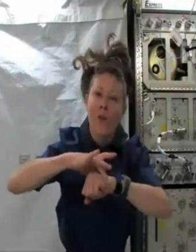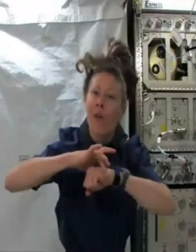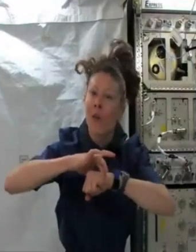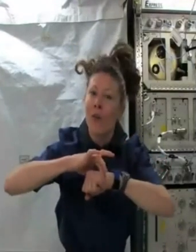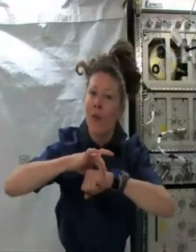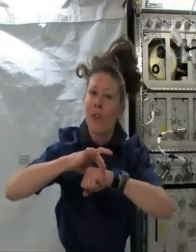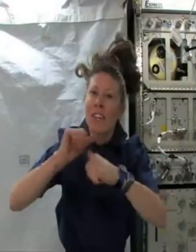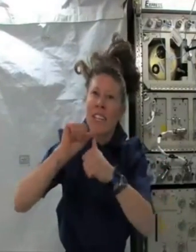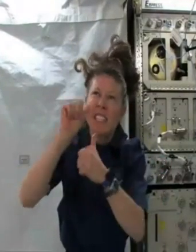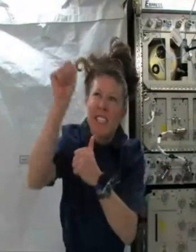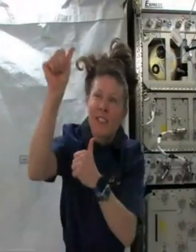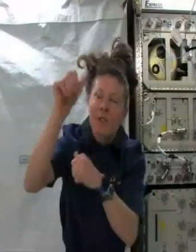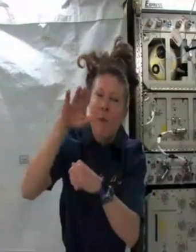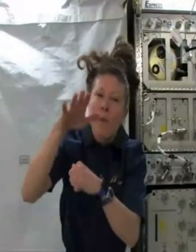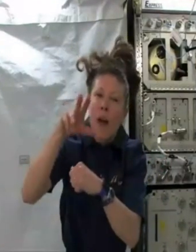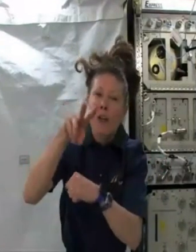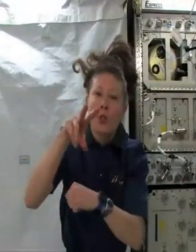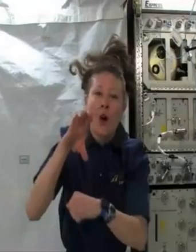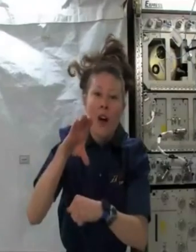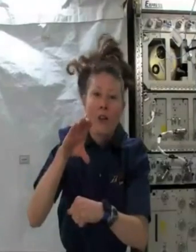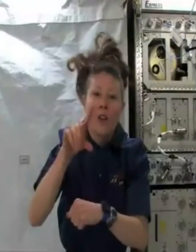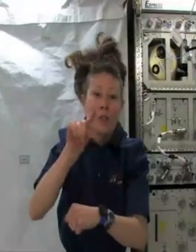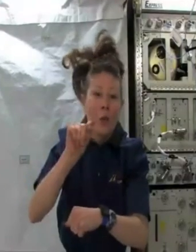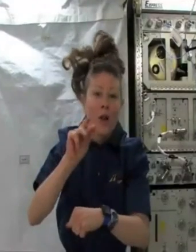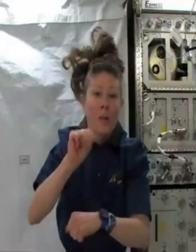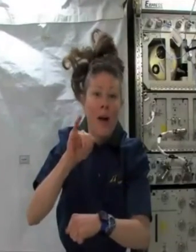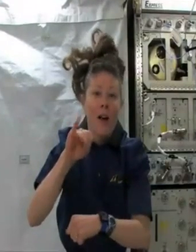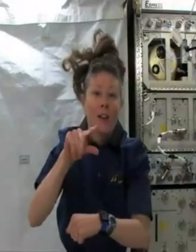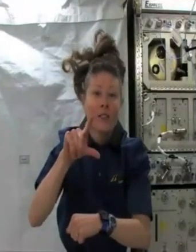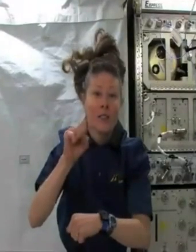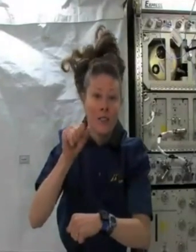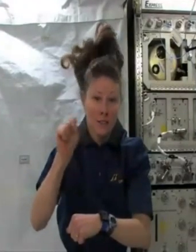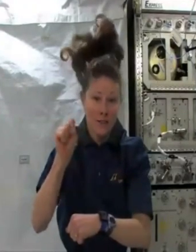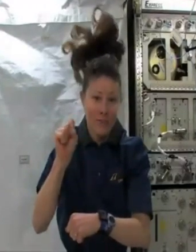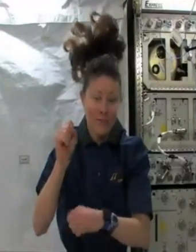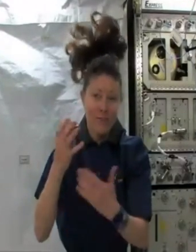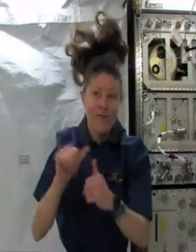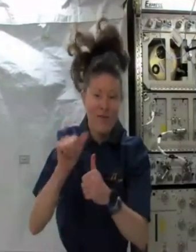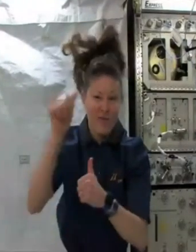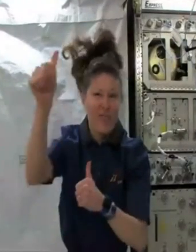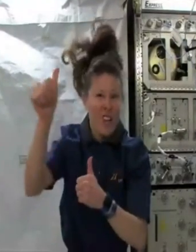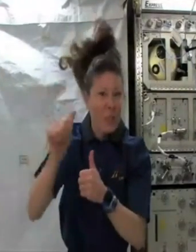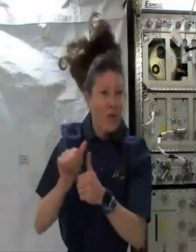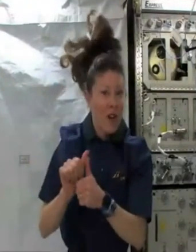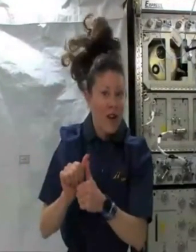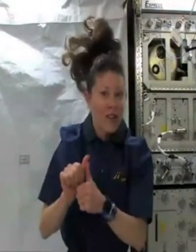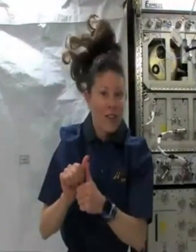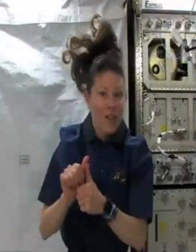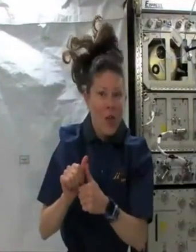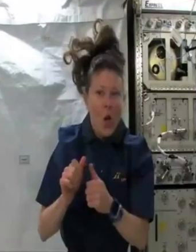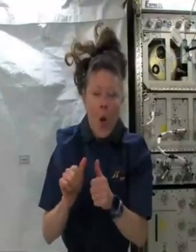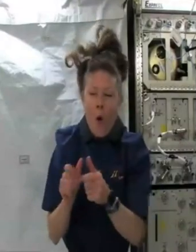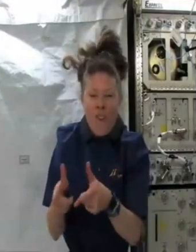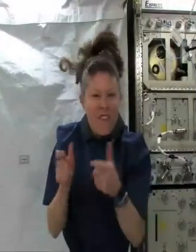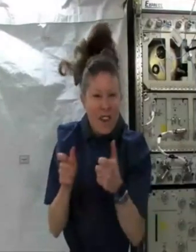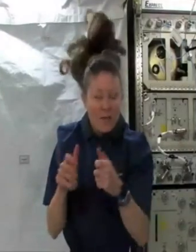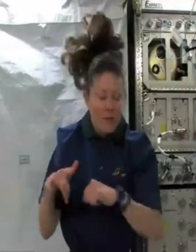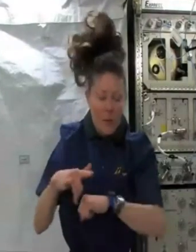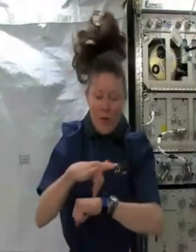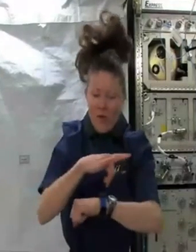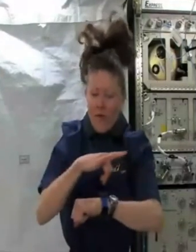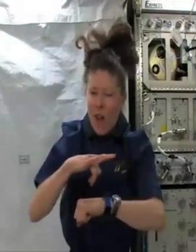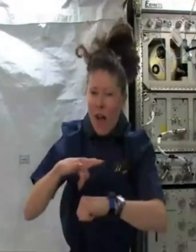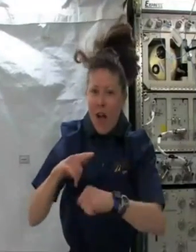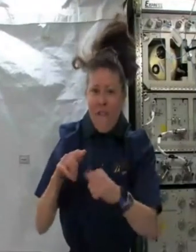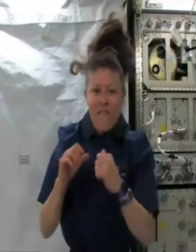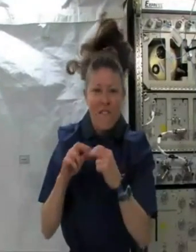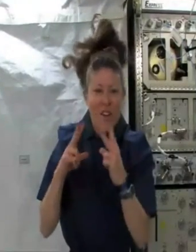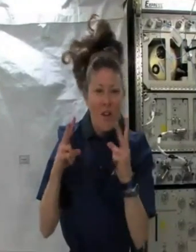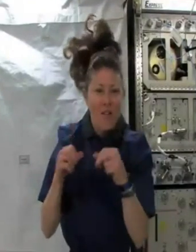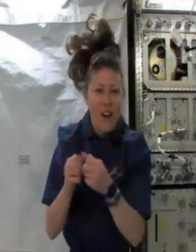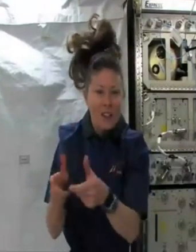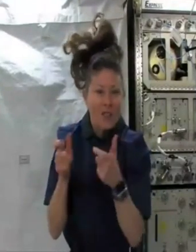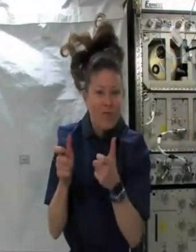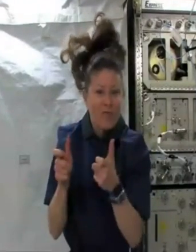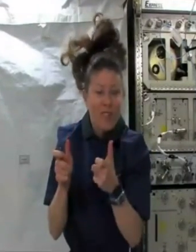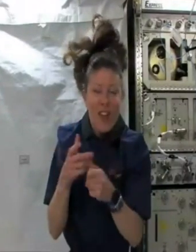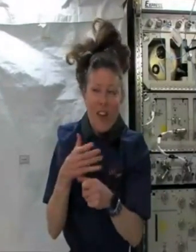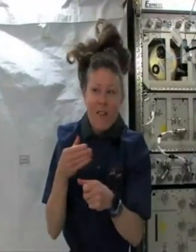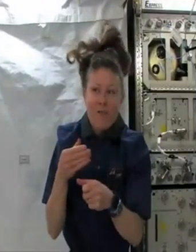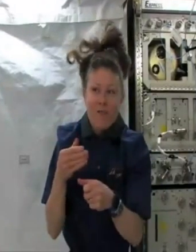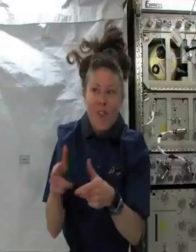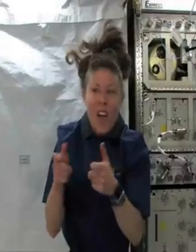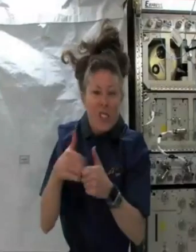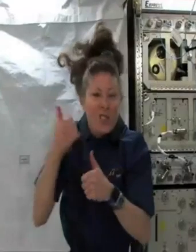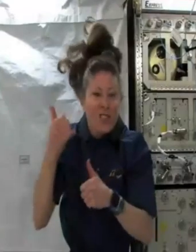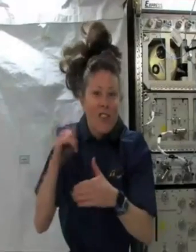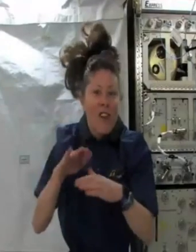The space station is about 220 miles over Earth. That's pretty far! Traveling to the space station is very fast,